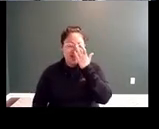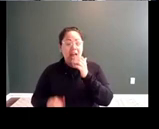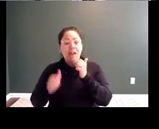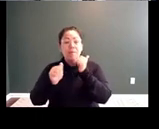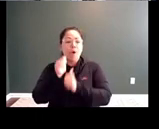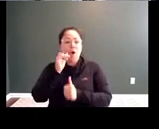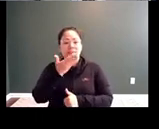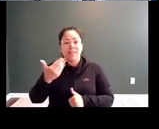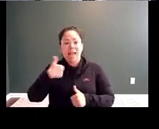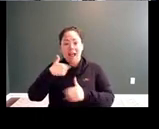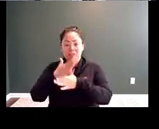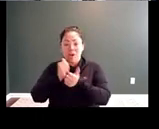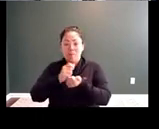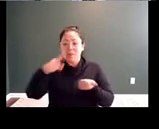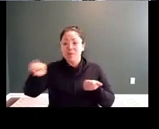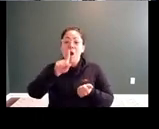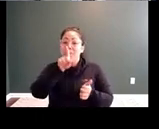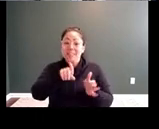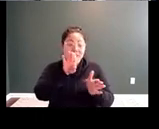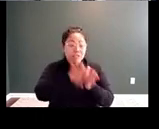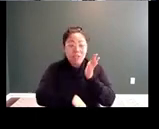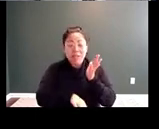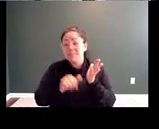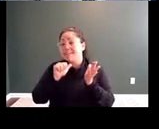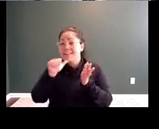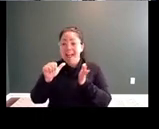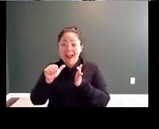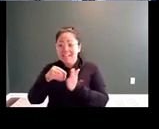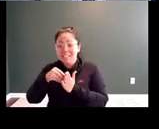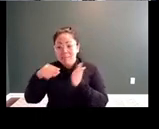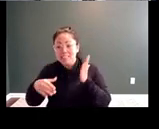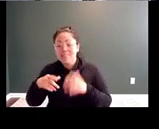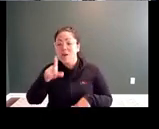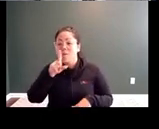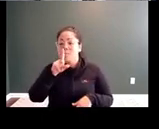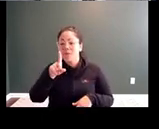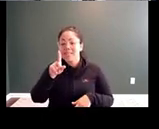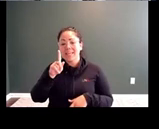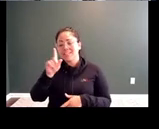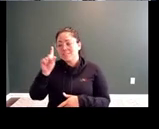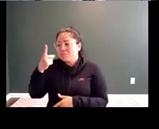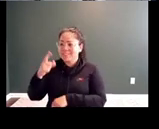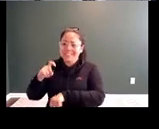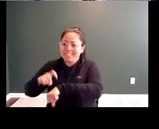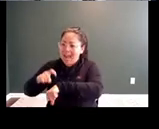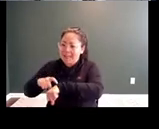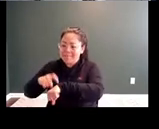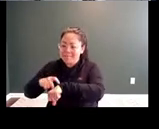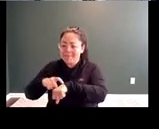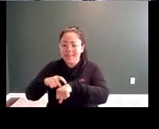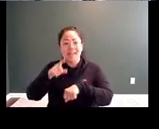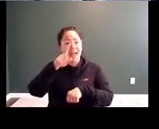with you today are super cheap, inexpensive. They really take more time than anything. I mean, these are a bunch of helium balloons, right?